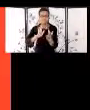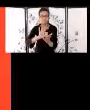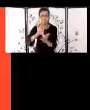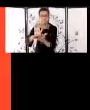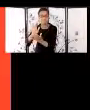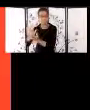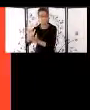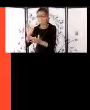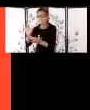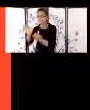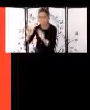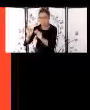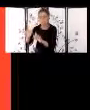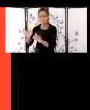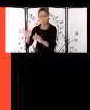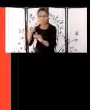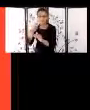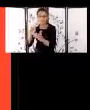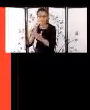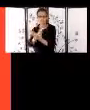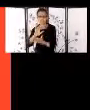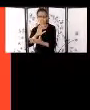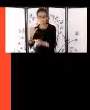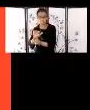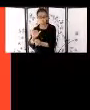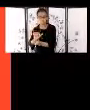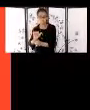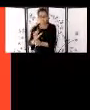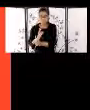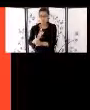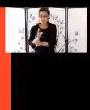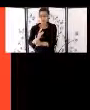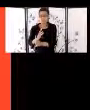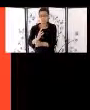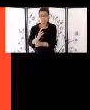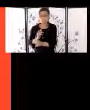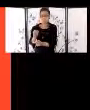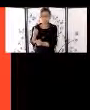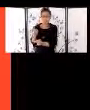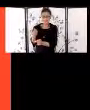presenting and sharing the work, that would be okay because it’s a different phase.